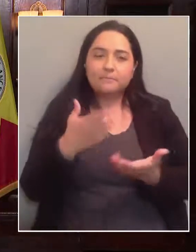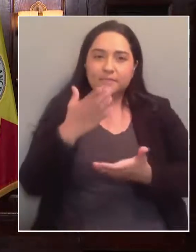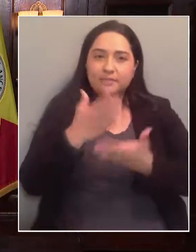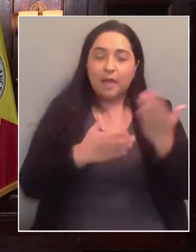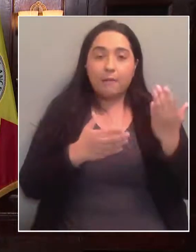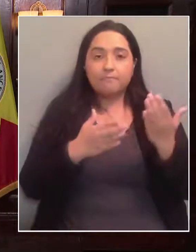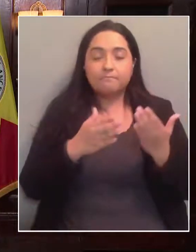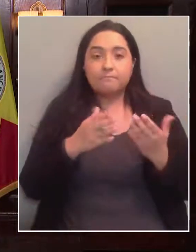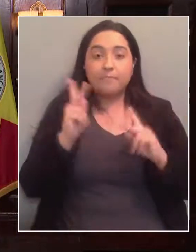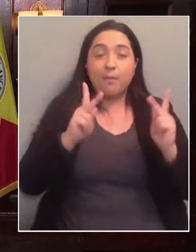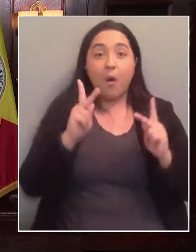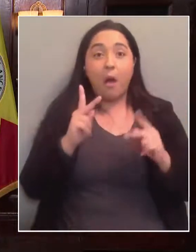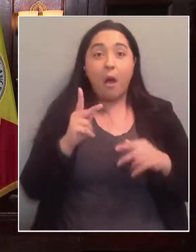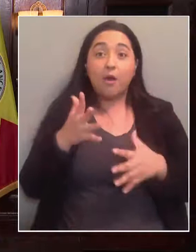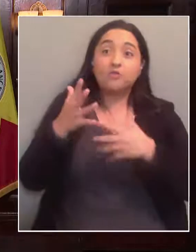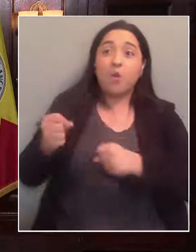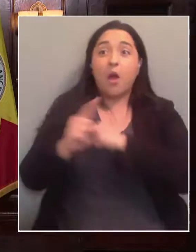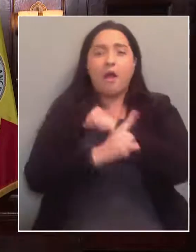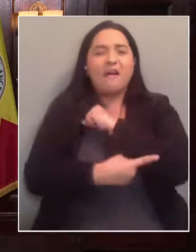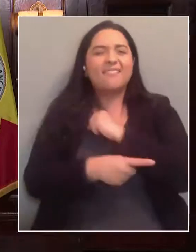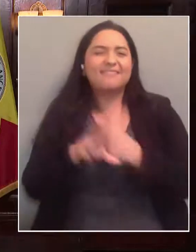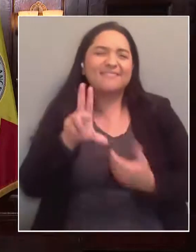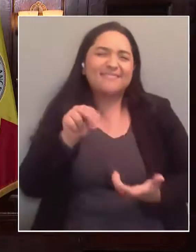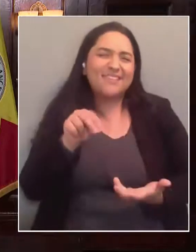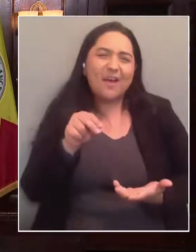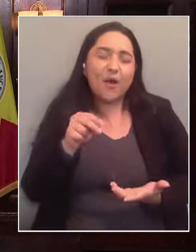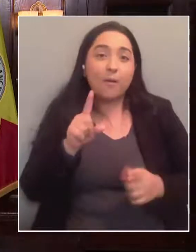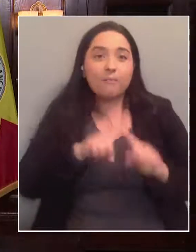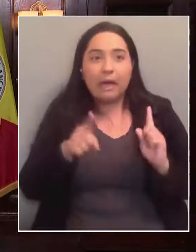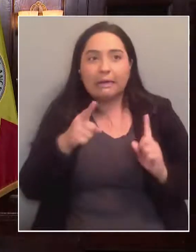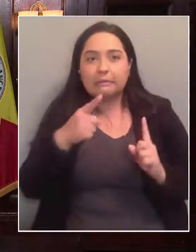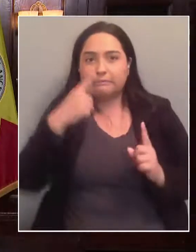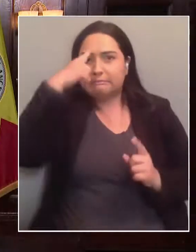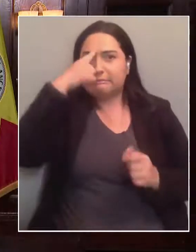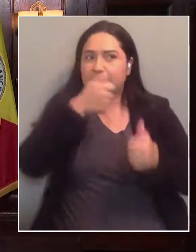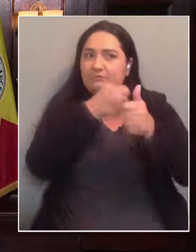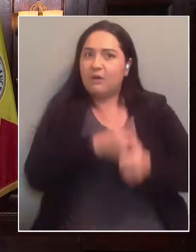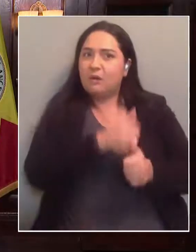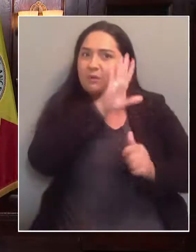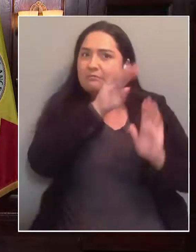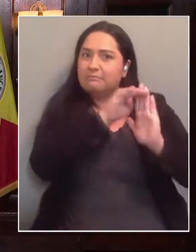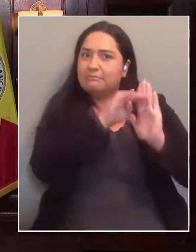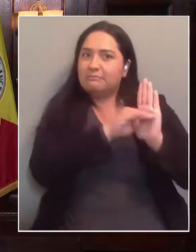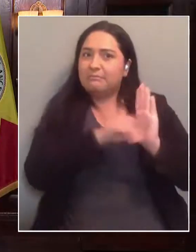WANT TO THROW THIS OUT. THEY BELIEVE THEY MAY HAVE HAD TO. THOSE ARE GOING TO BE FAR AND